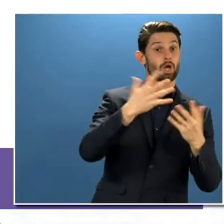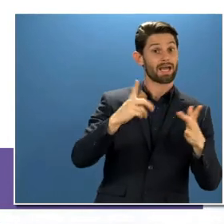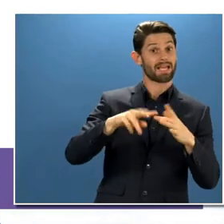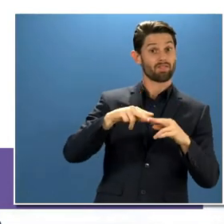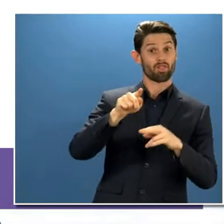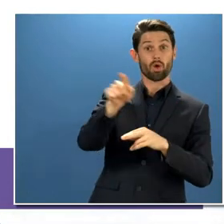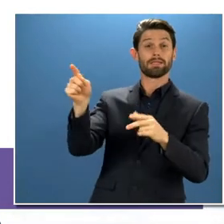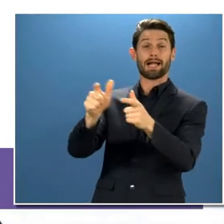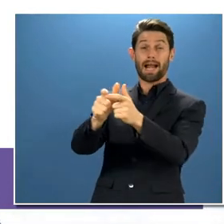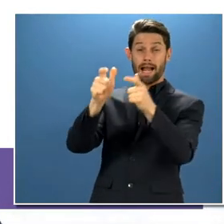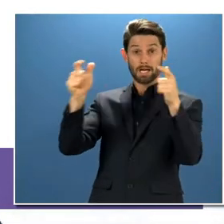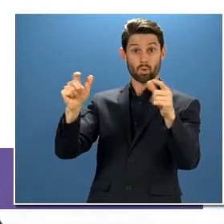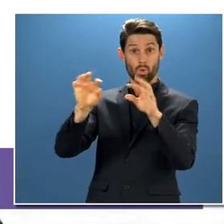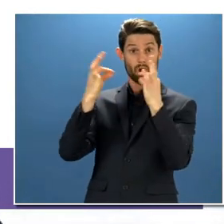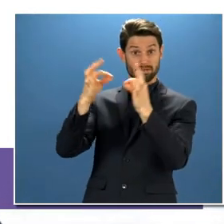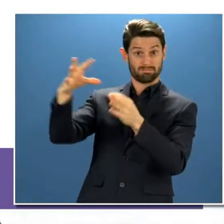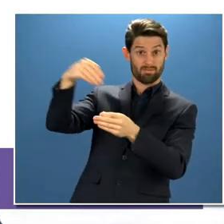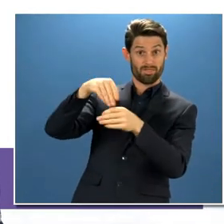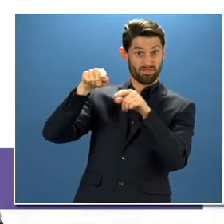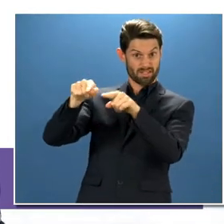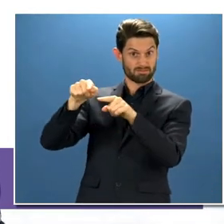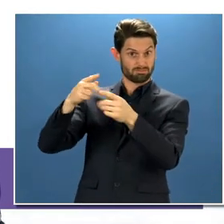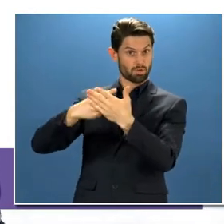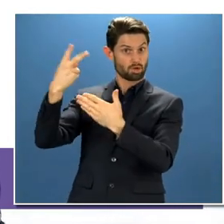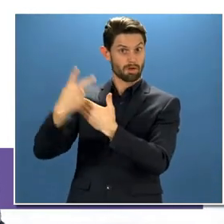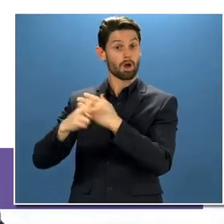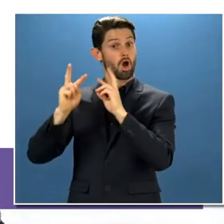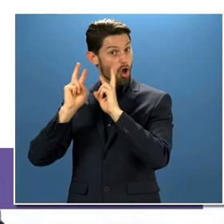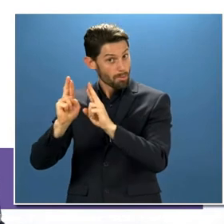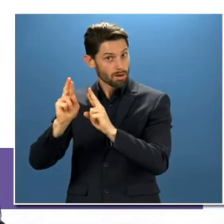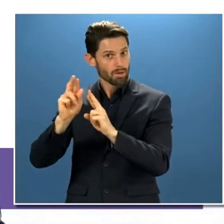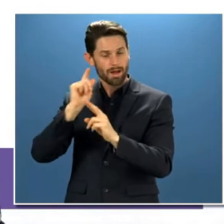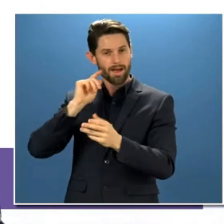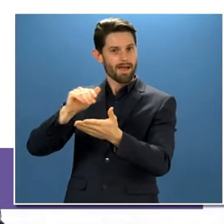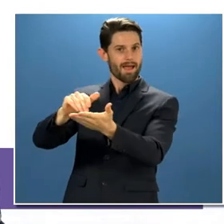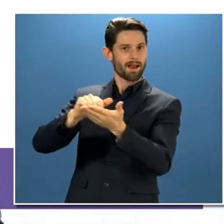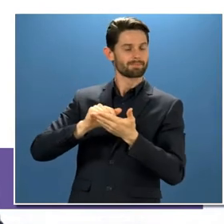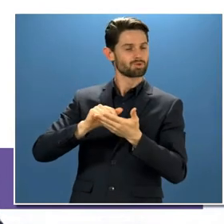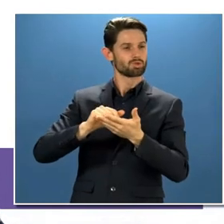of disability employment, what we hope to do is to change the nature of the discussion.